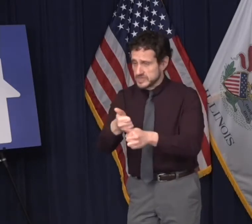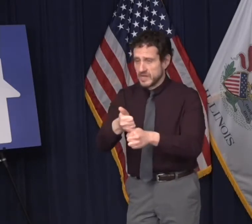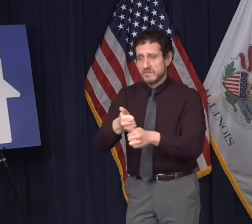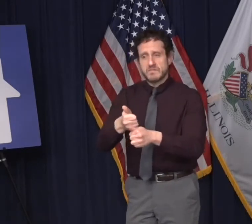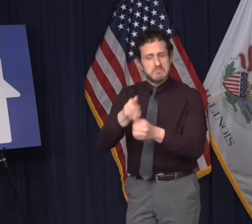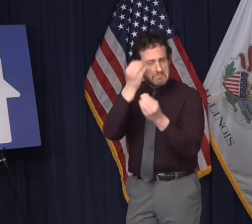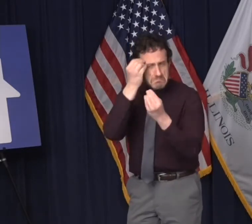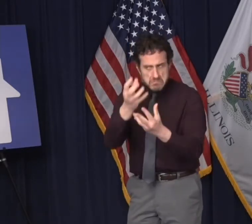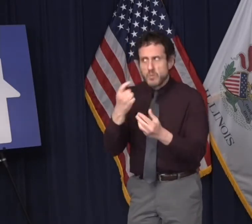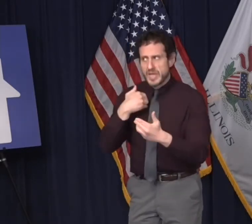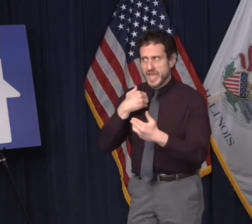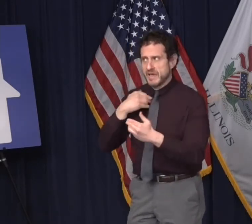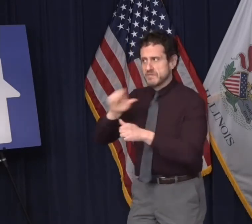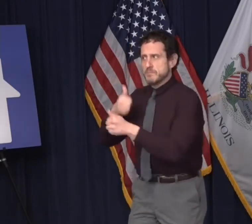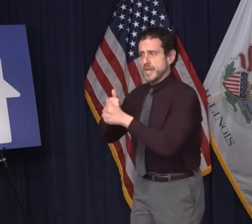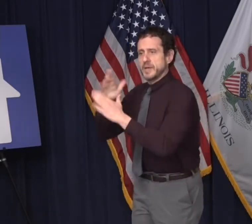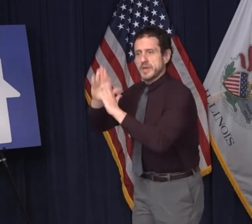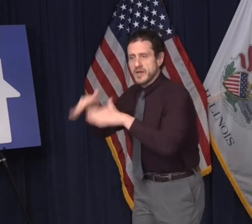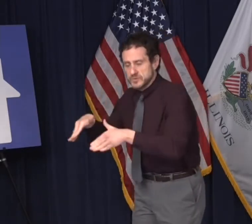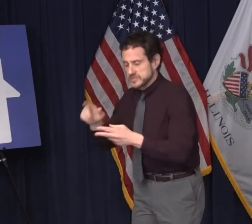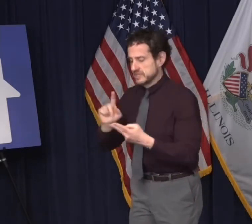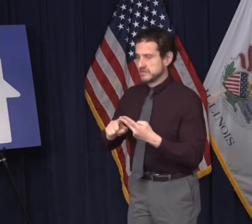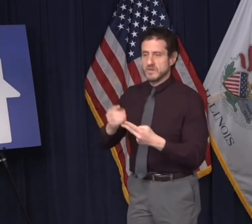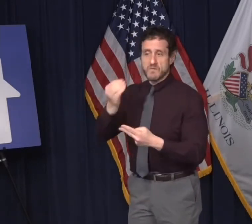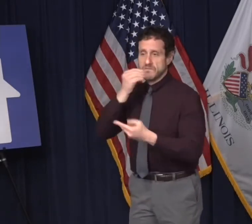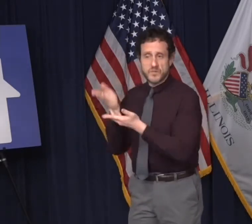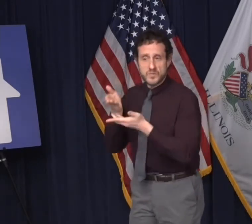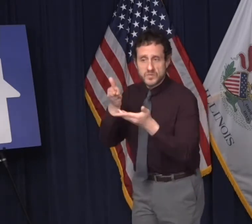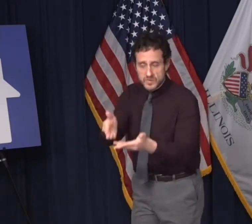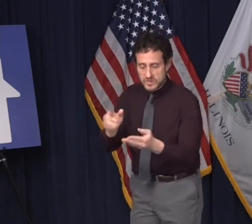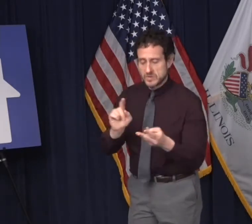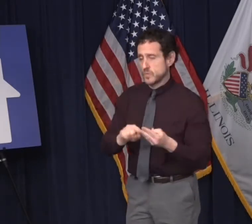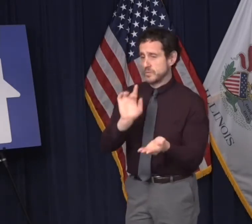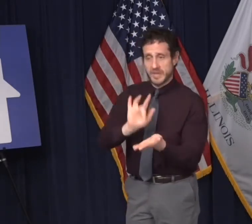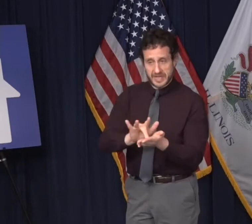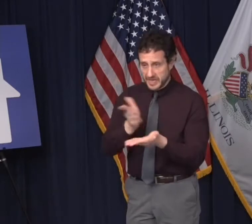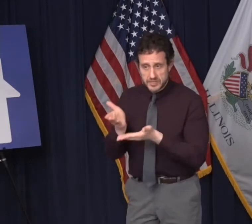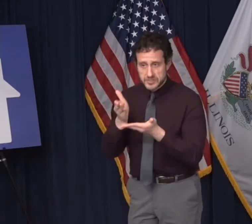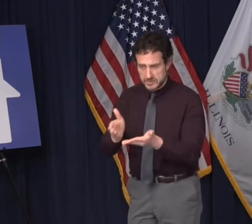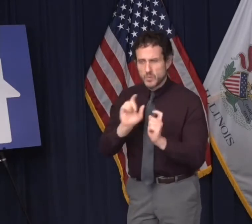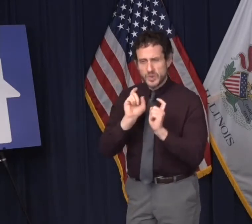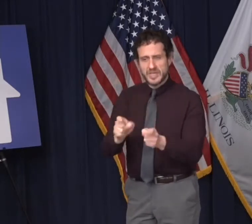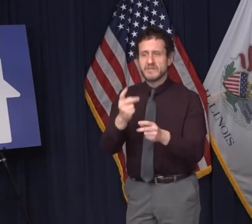SELF-ISOLATION. THINGS LIKE ALTERNATIVE HOUSING,